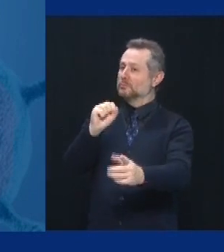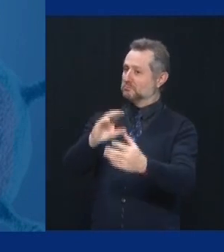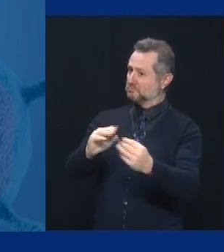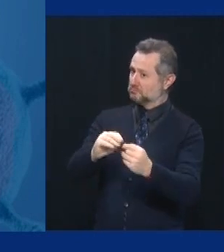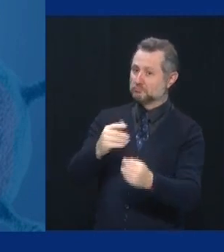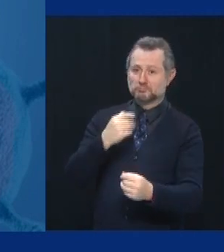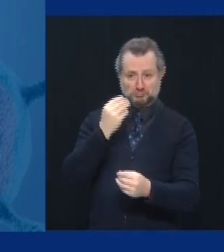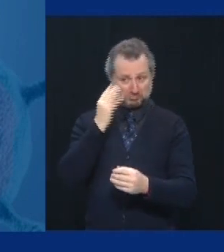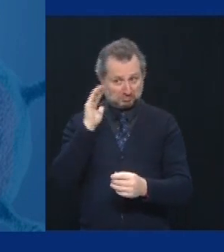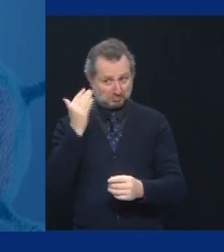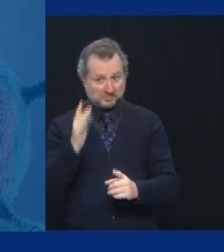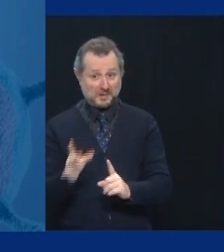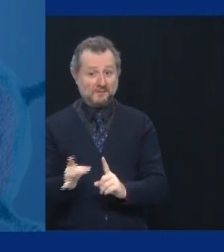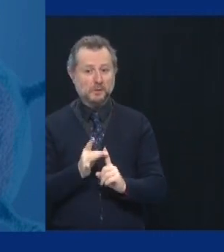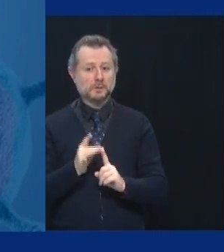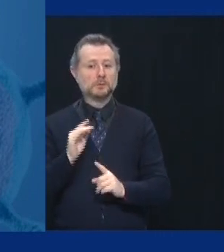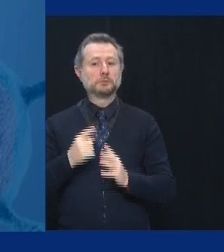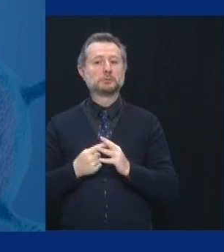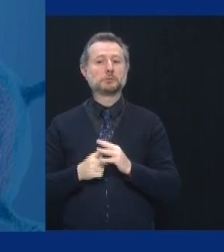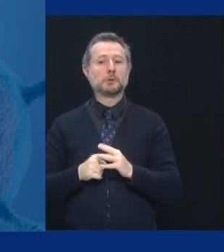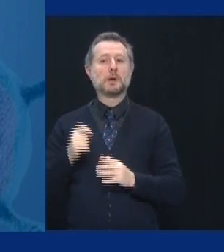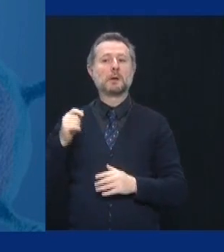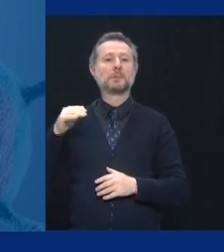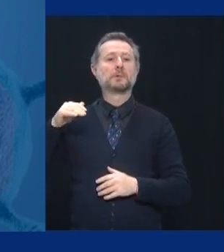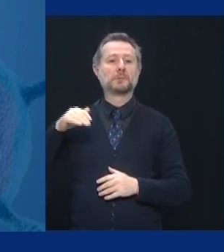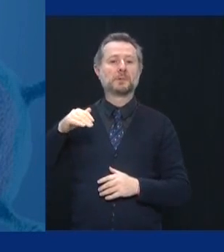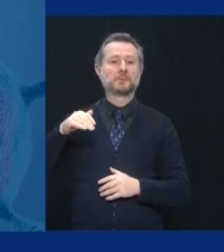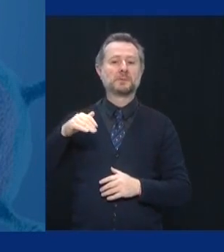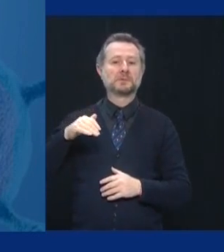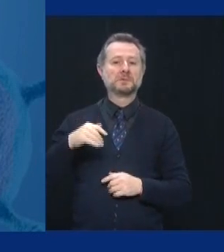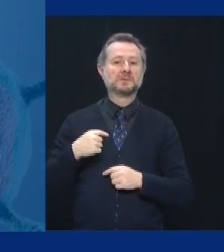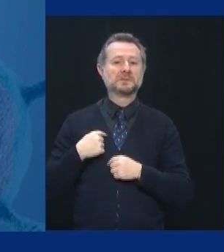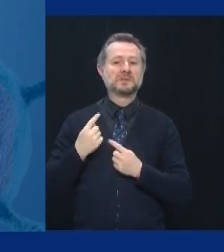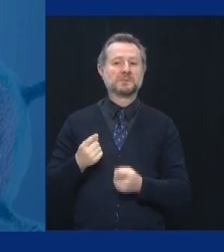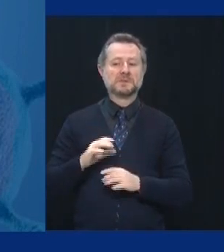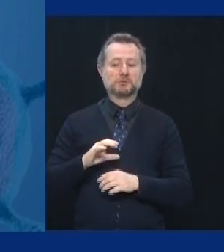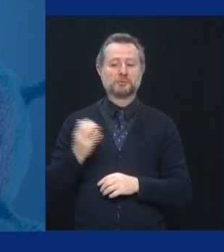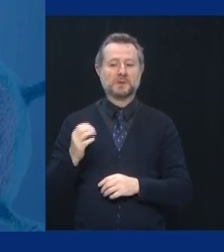RUNNING AROUND THE TRACK, WHO'S AHEAD, WHO'S BEHIND. GOOD NEWS, WE'RE SEEING A